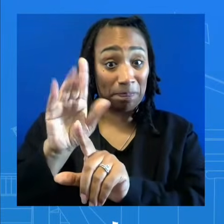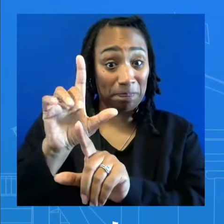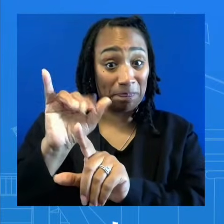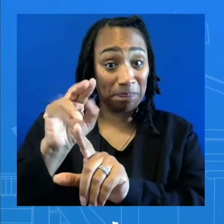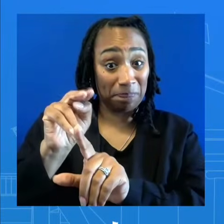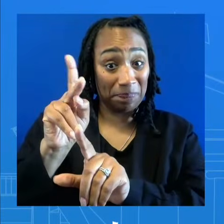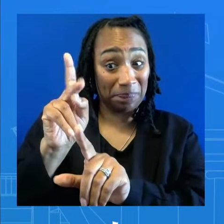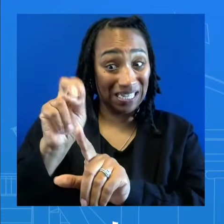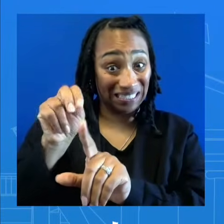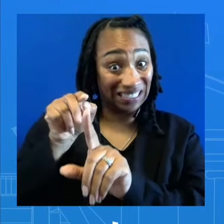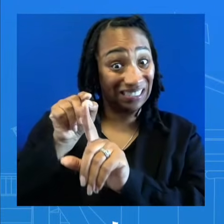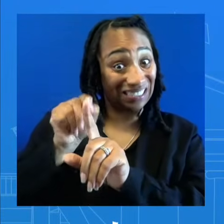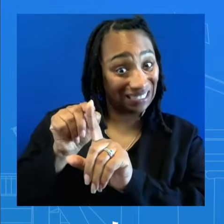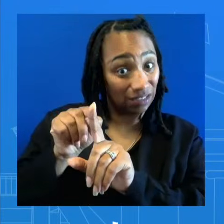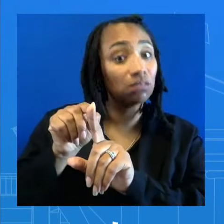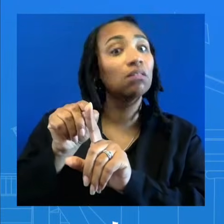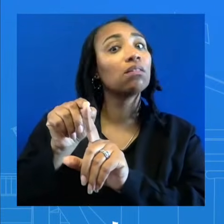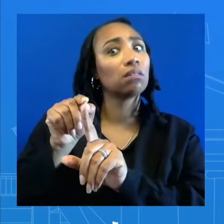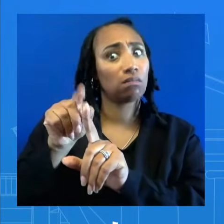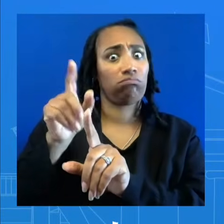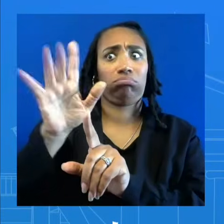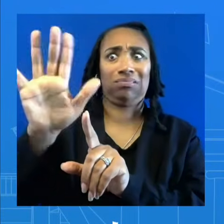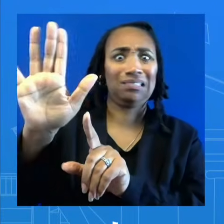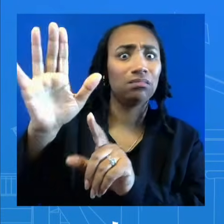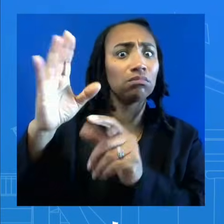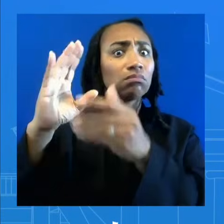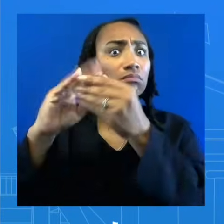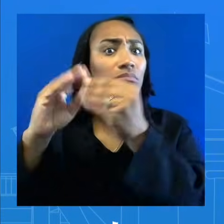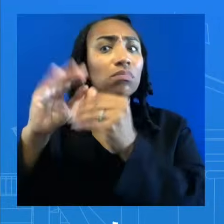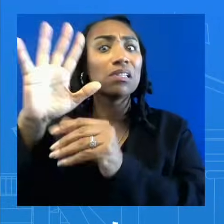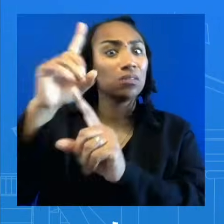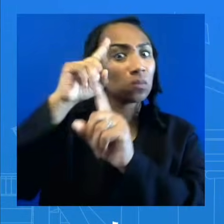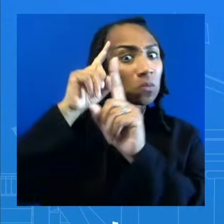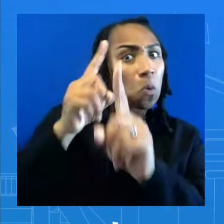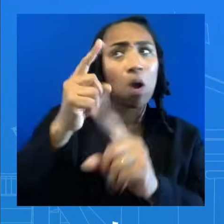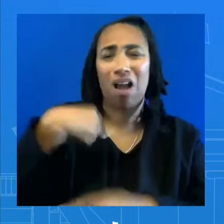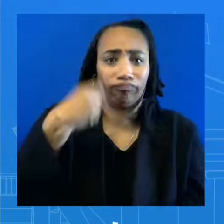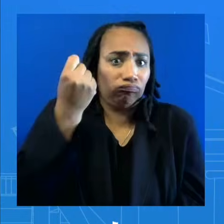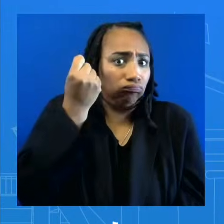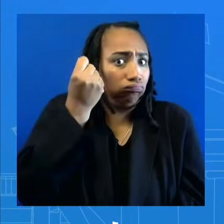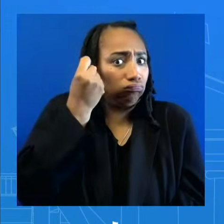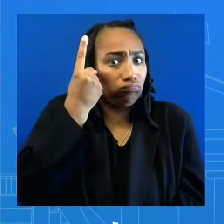and that we both take steps that -- that help preserve